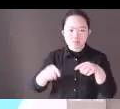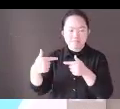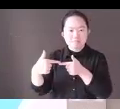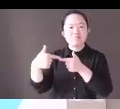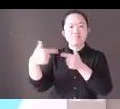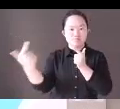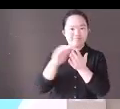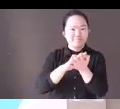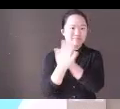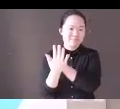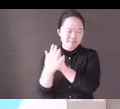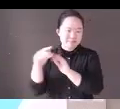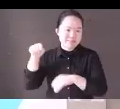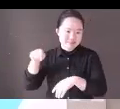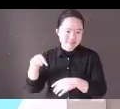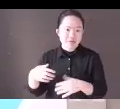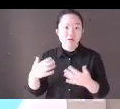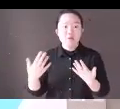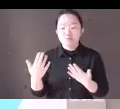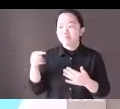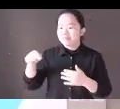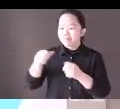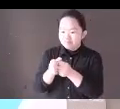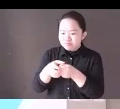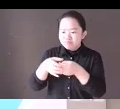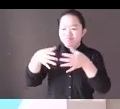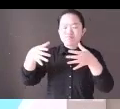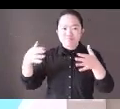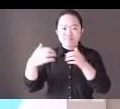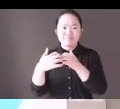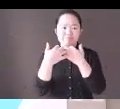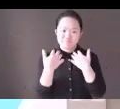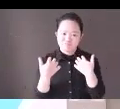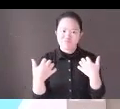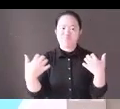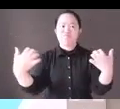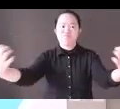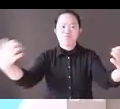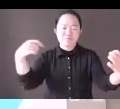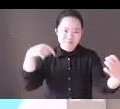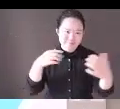do a real big one um so we went to Helsinki for that and the program committee uh members are